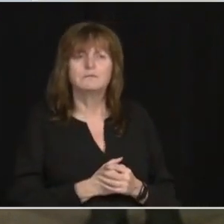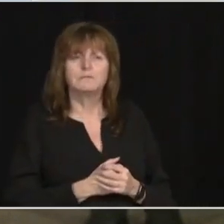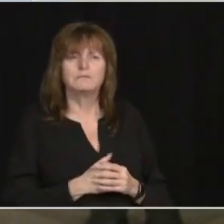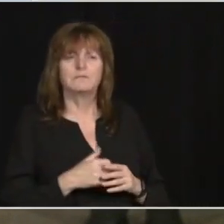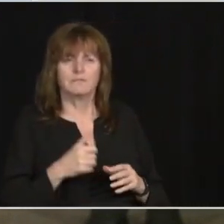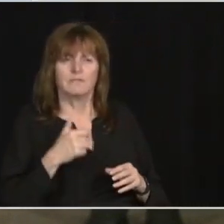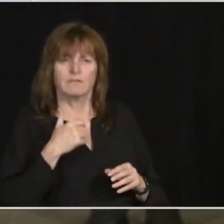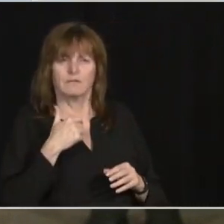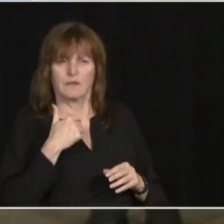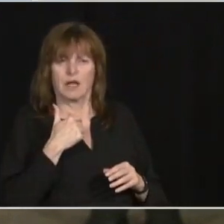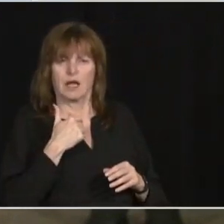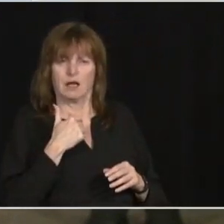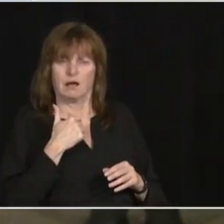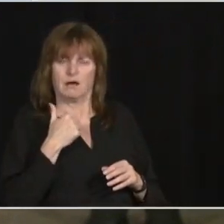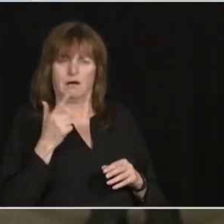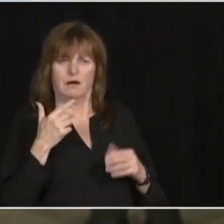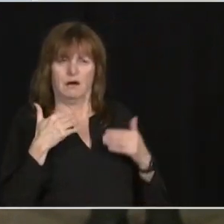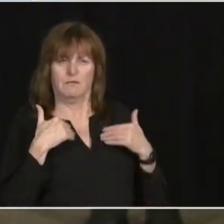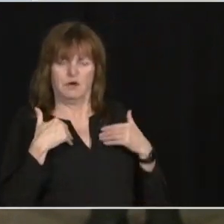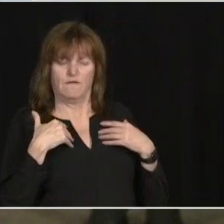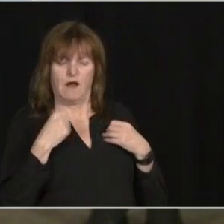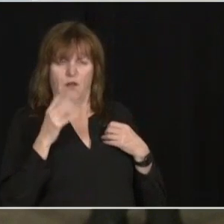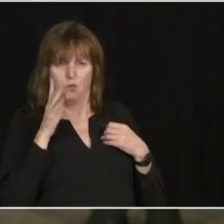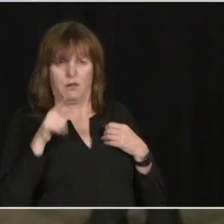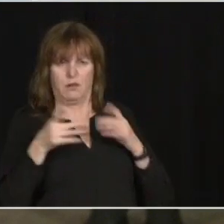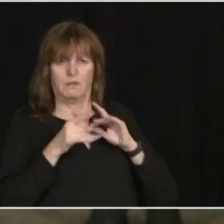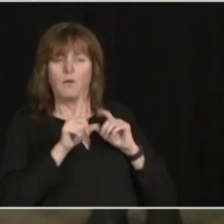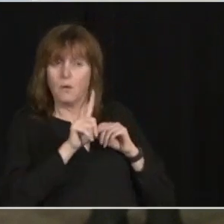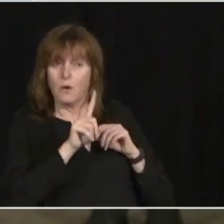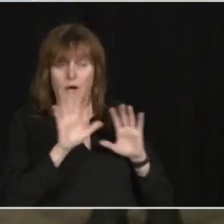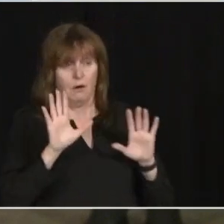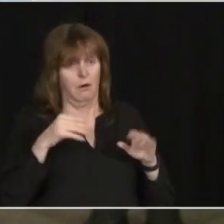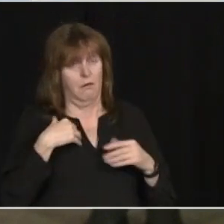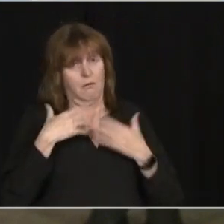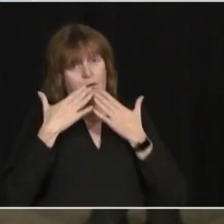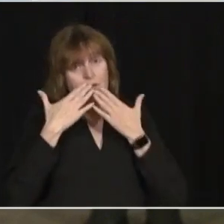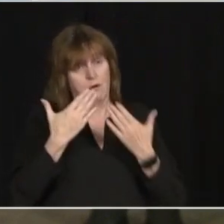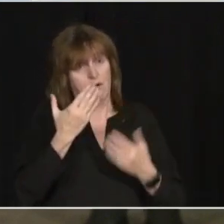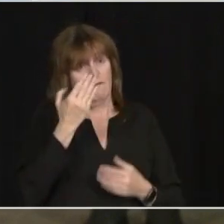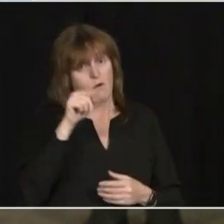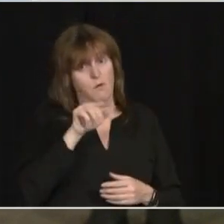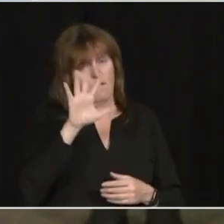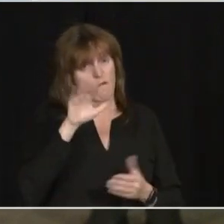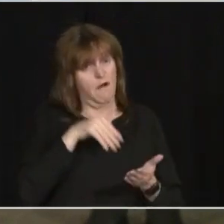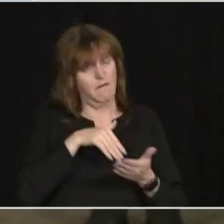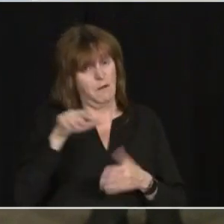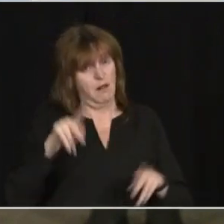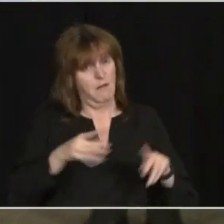over to the Minister of Health, but I think with the support of the 14.5 million people and the